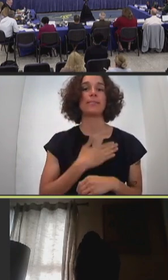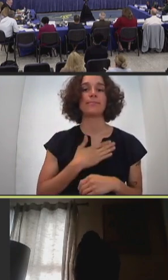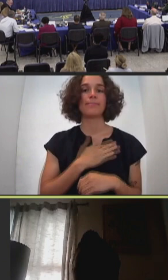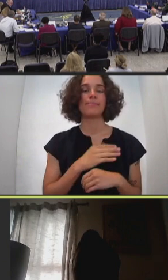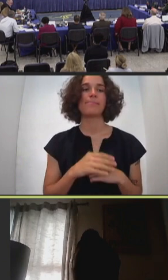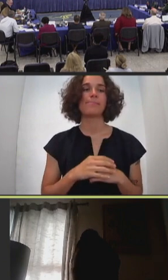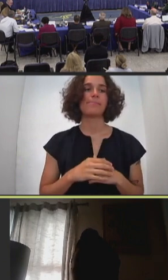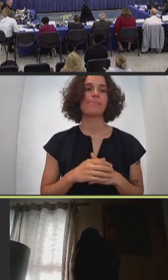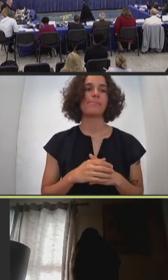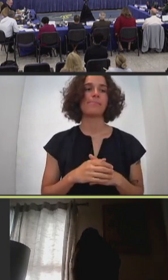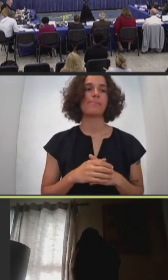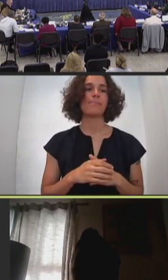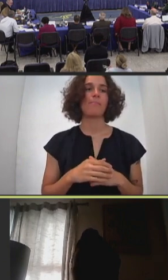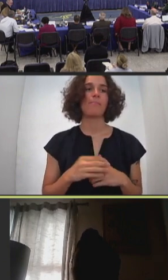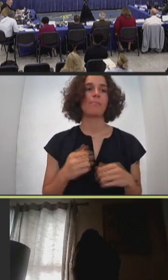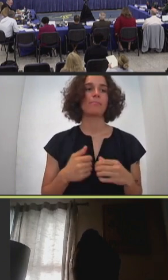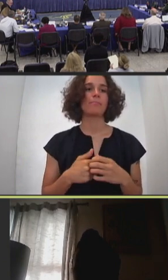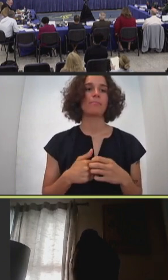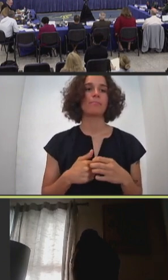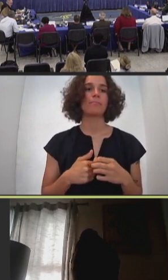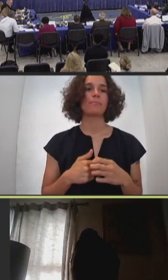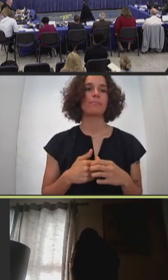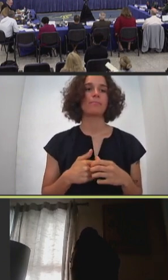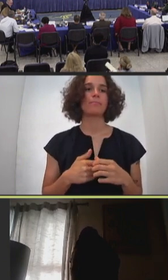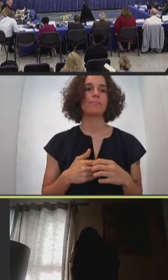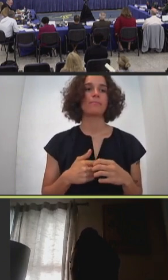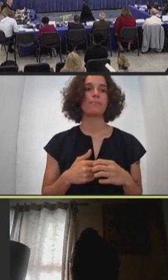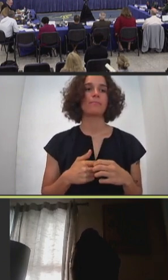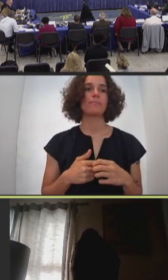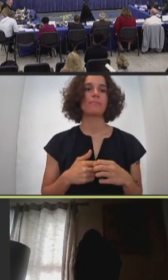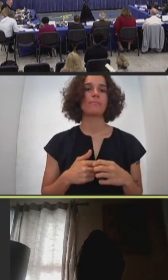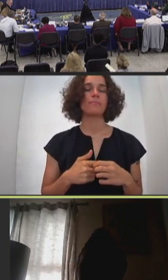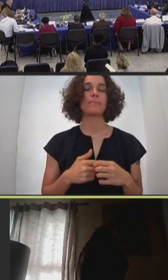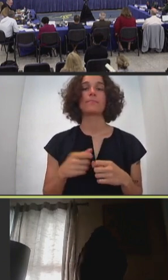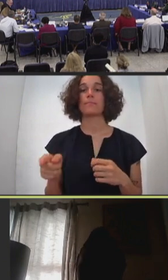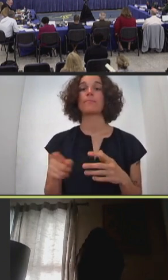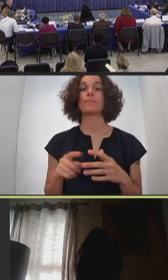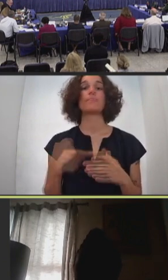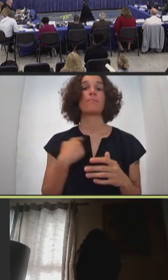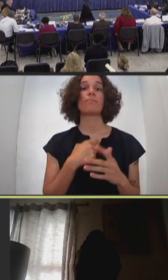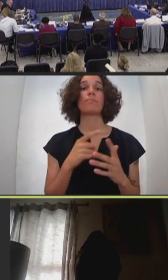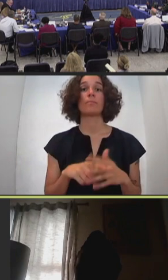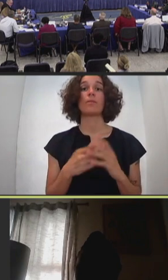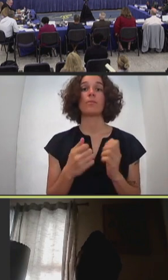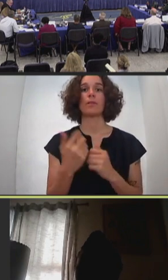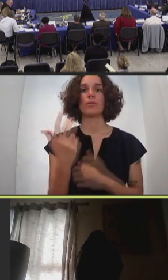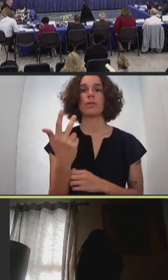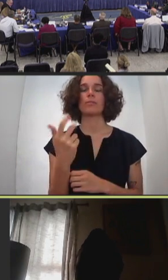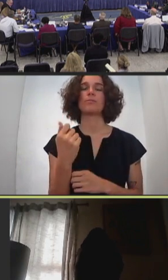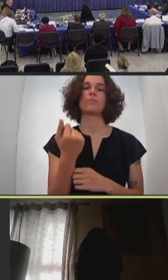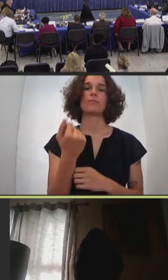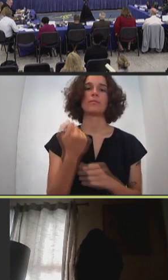And where does SEAHEC work? So, we started with three -- in 1985 as I mentioned earlier,